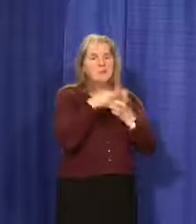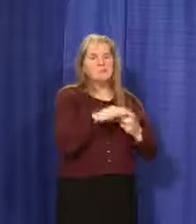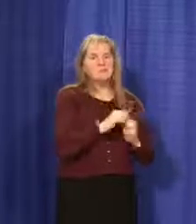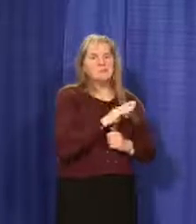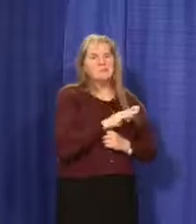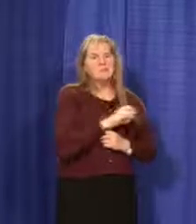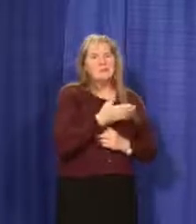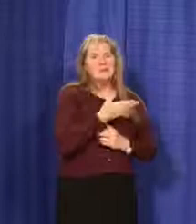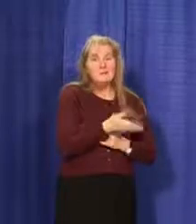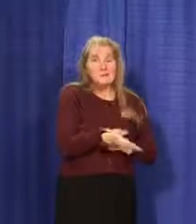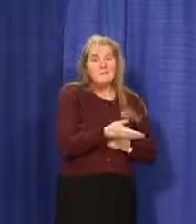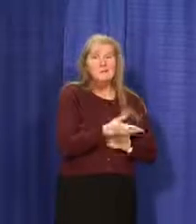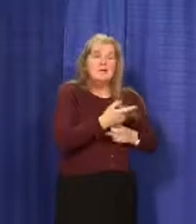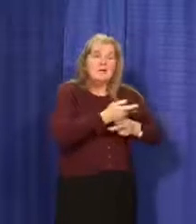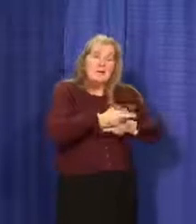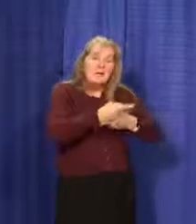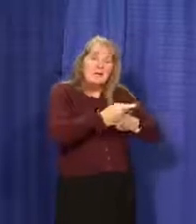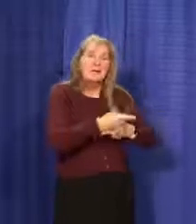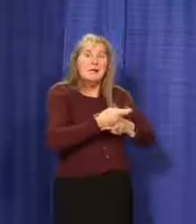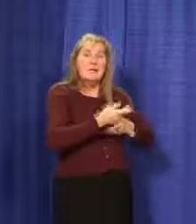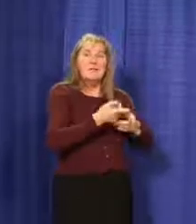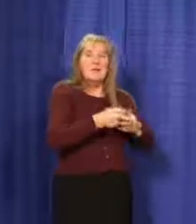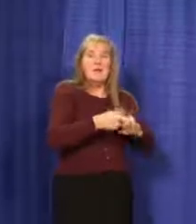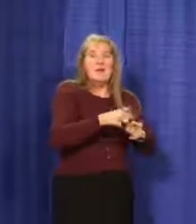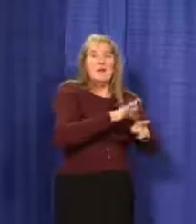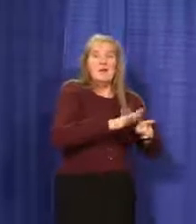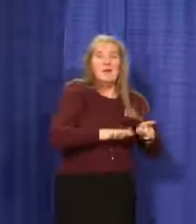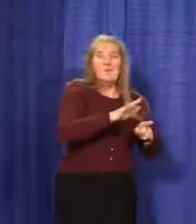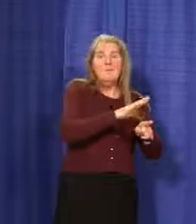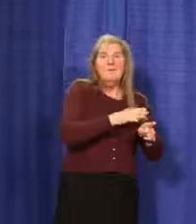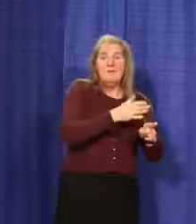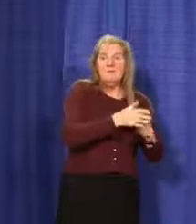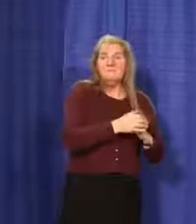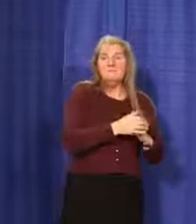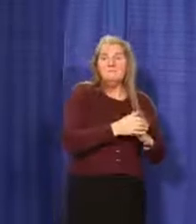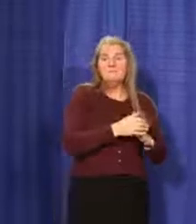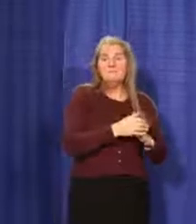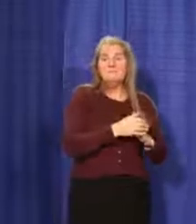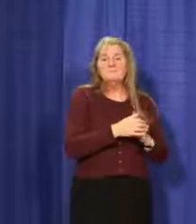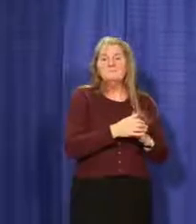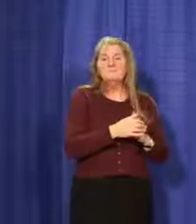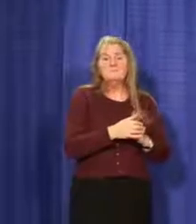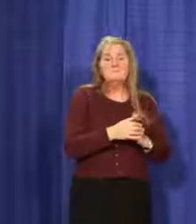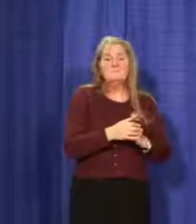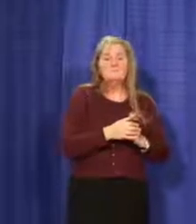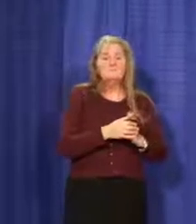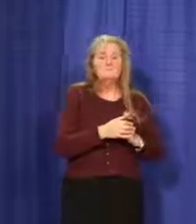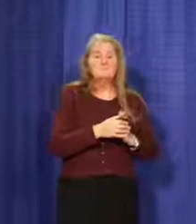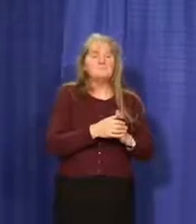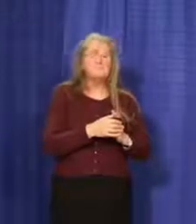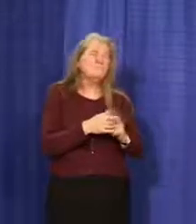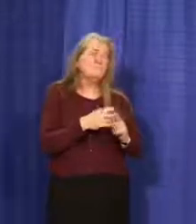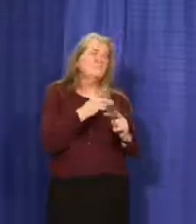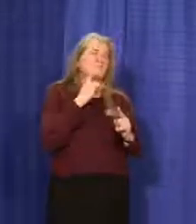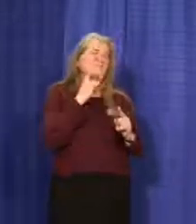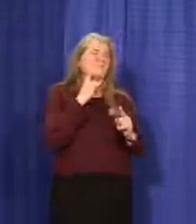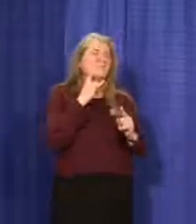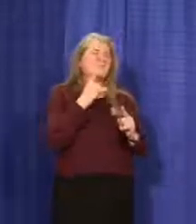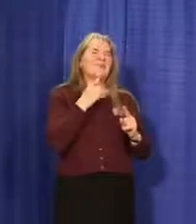favourable connection with BC in light of their ongoing favourable epidemiology.